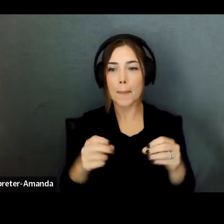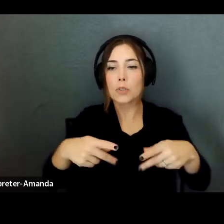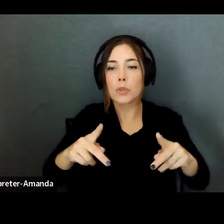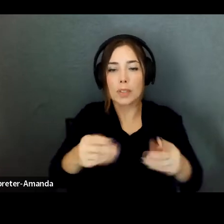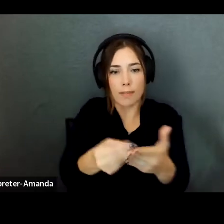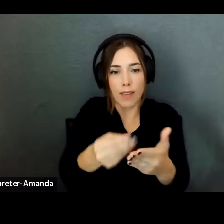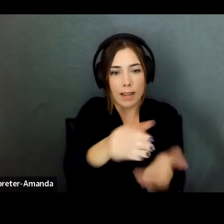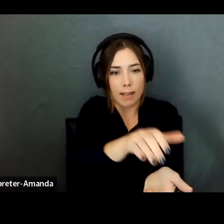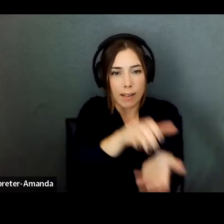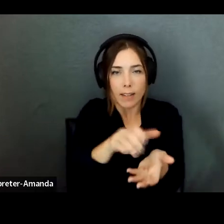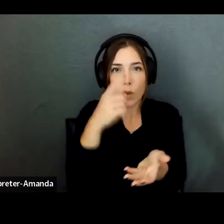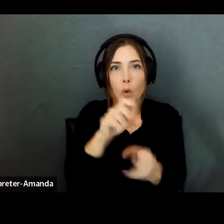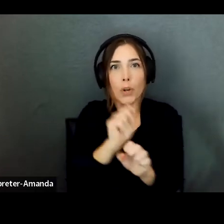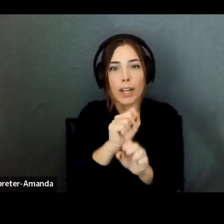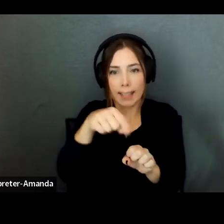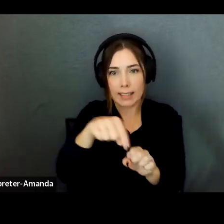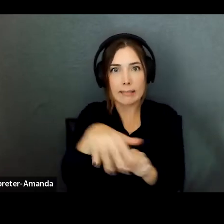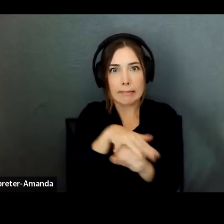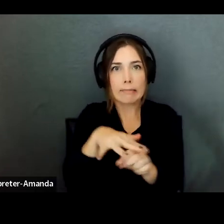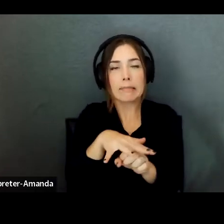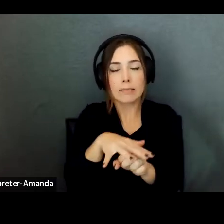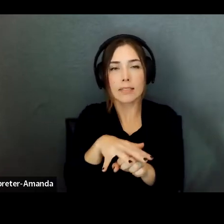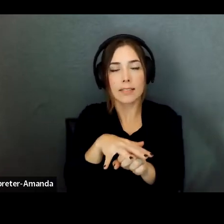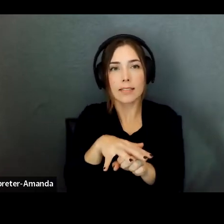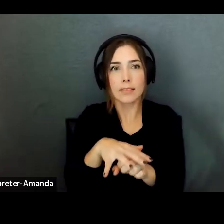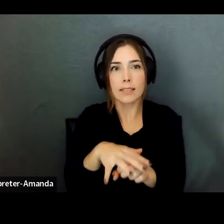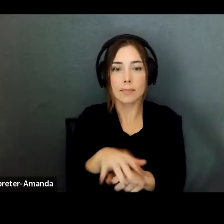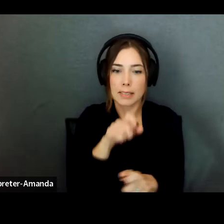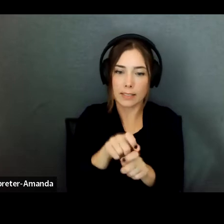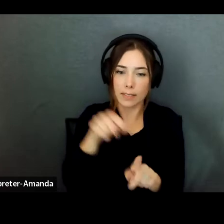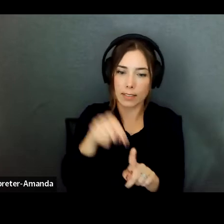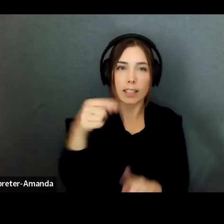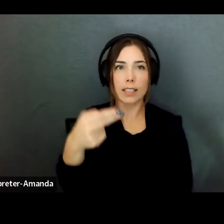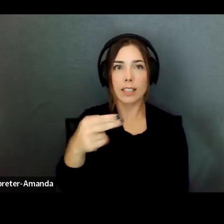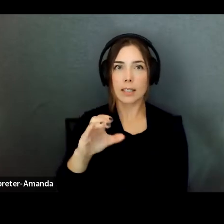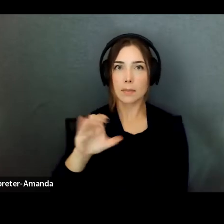Particularly NASILC because it just the HCBS setting rule really presents a great opportunities